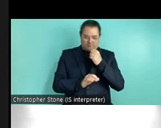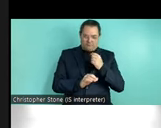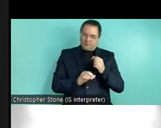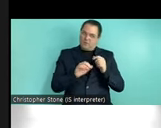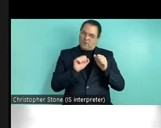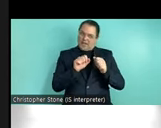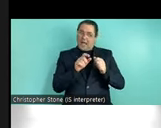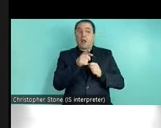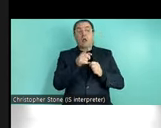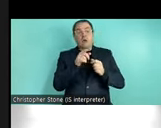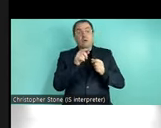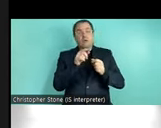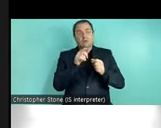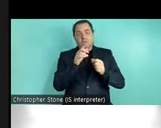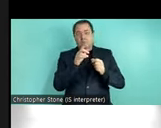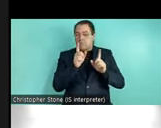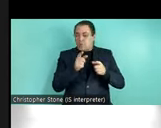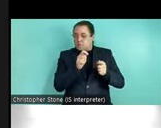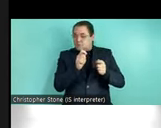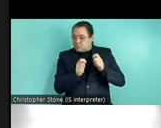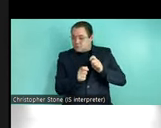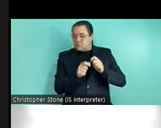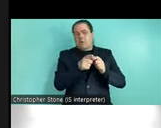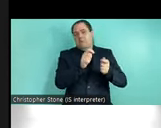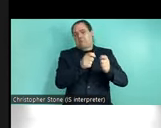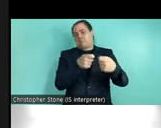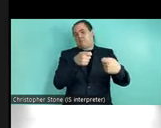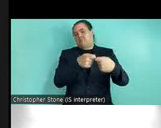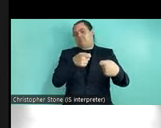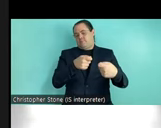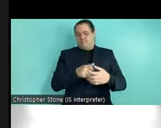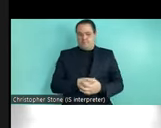accommodation available for them, introduce their federal policy advisor for our policy